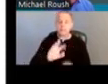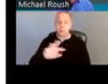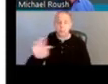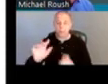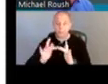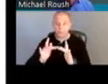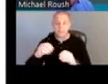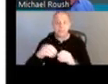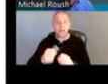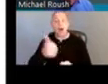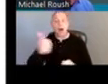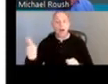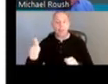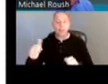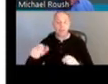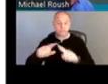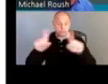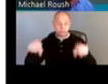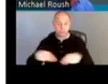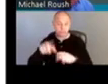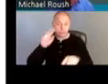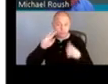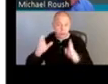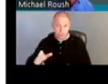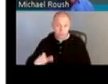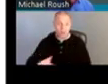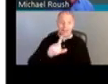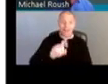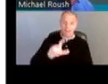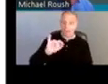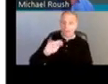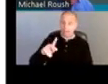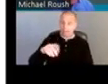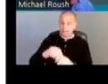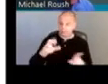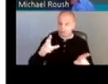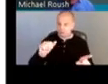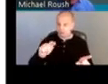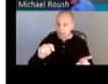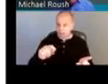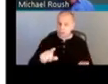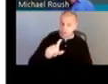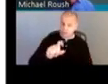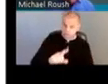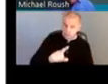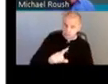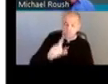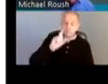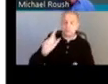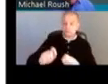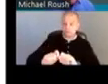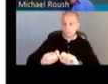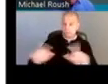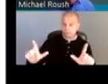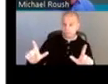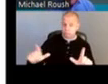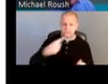browser. Click the link posted in the chat box. Access captioning. You can adjust the